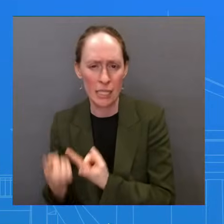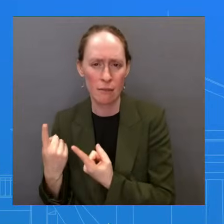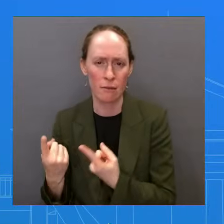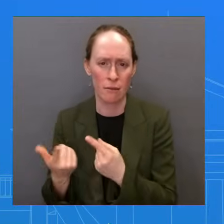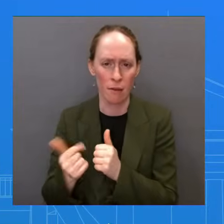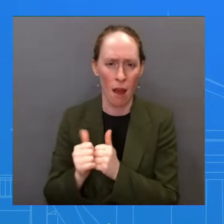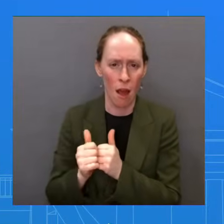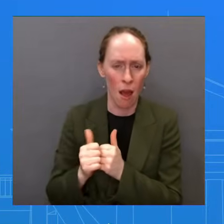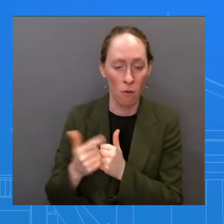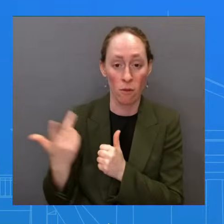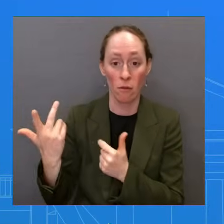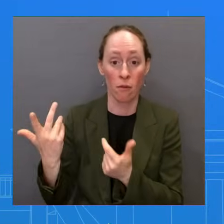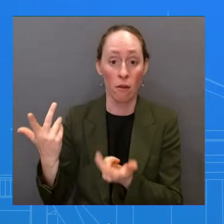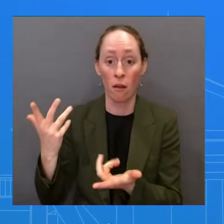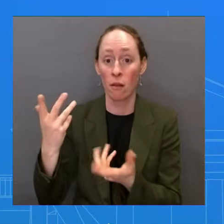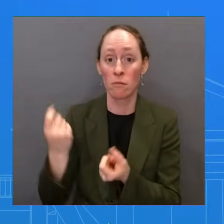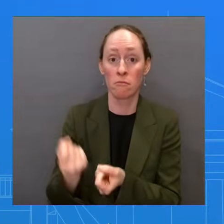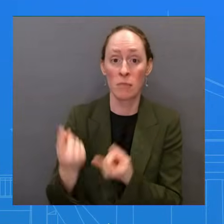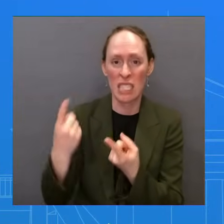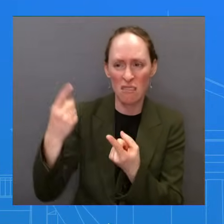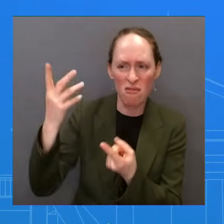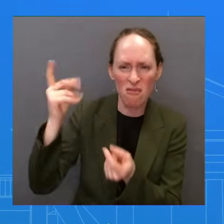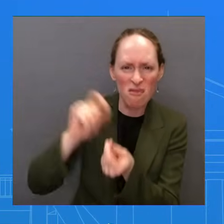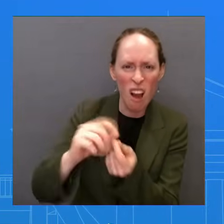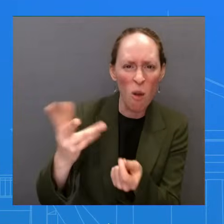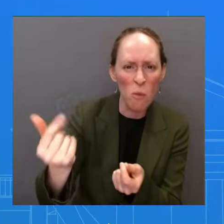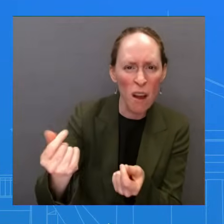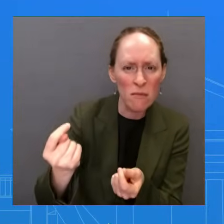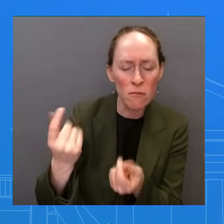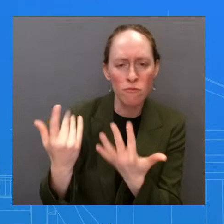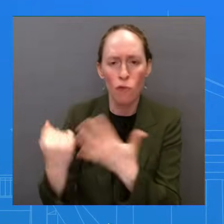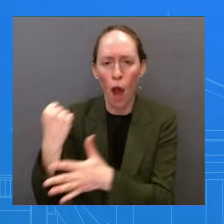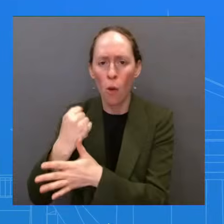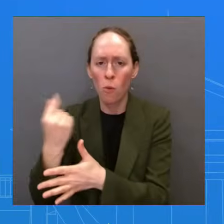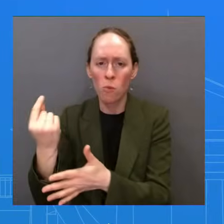that they put forward just -- just on March -- on April 19th, as I stated.